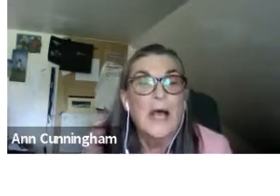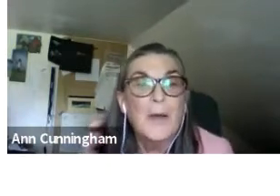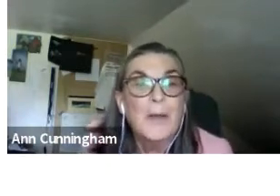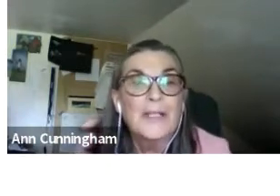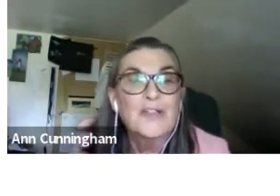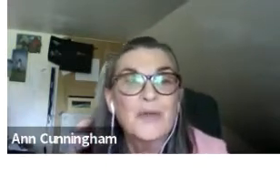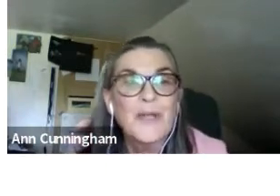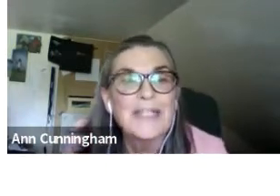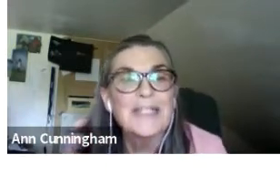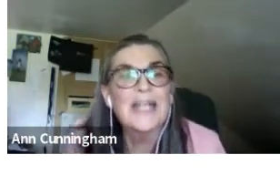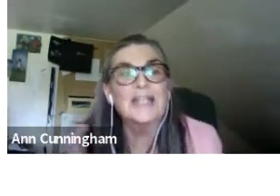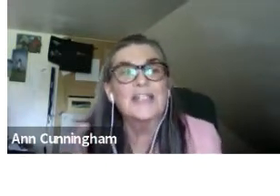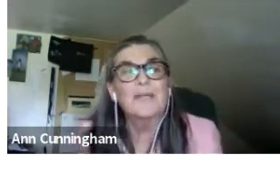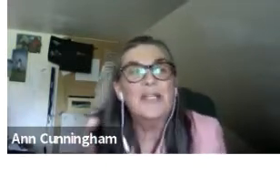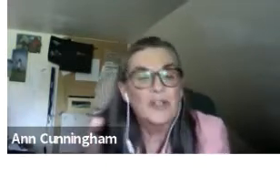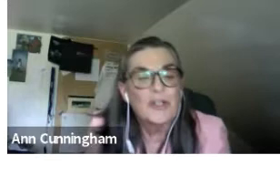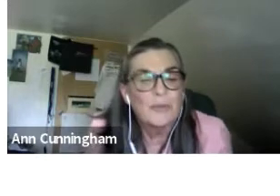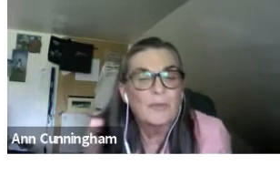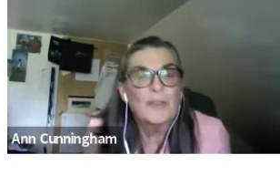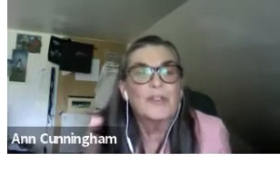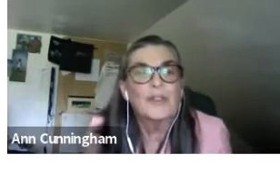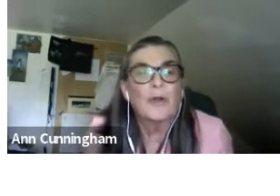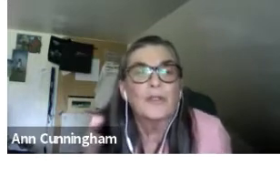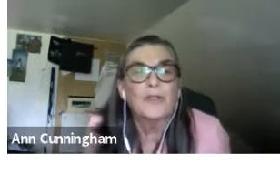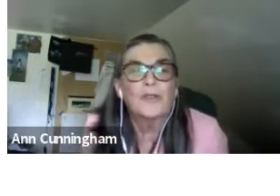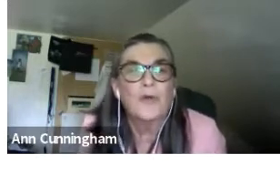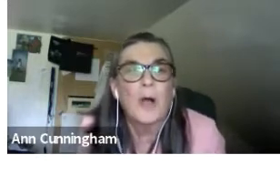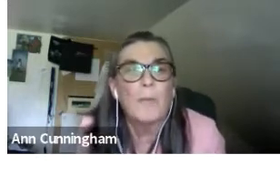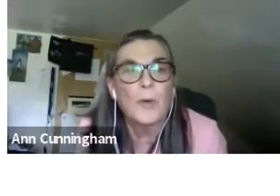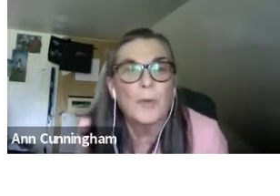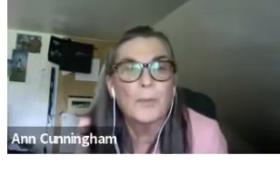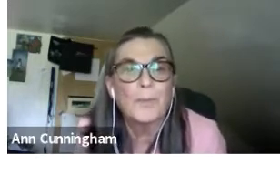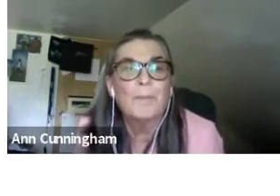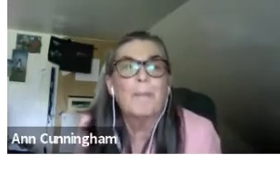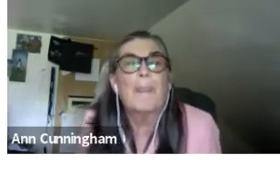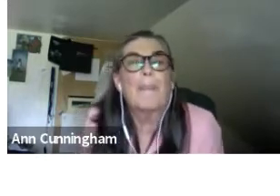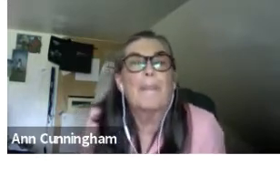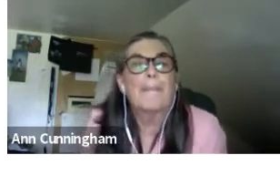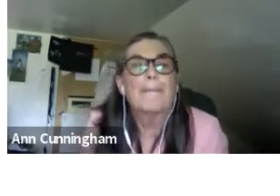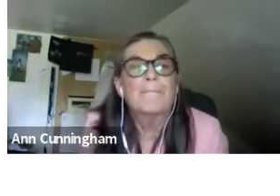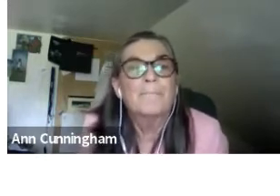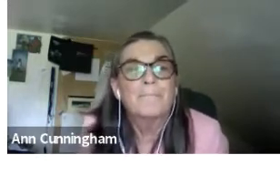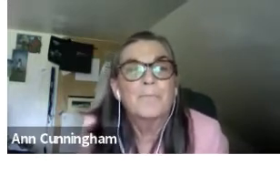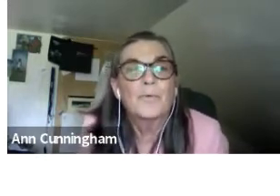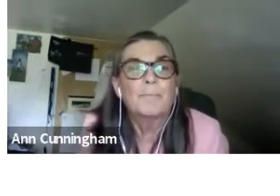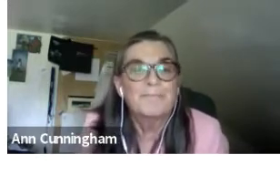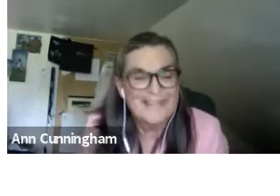Let's go to the next image which is called straw boat. There